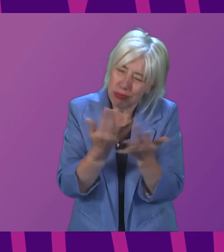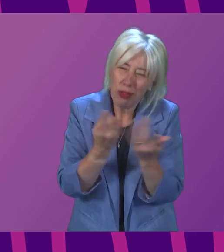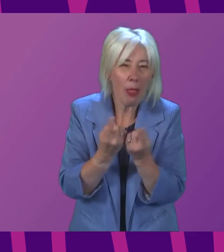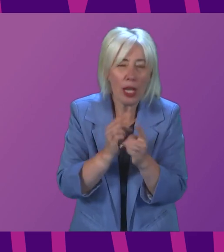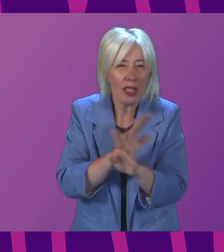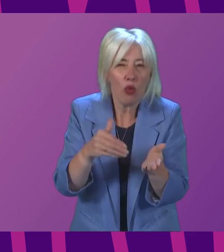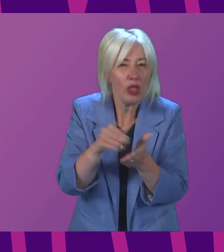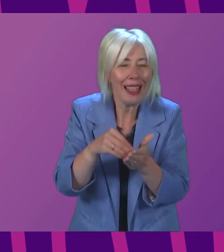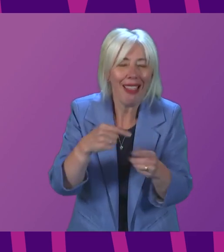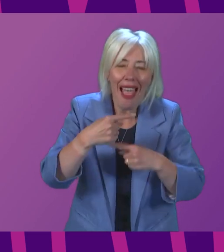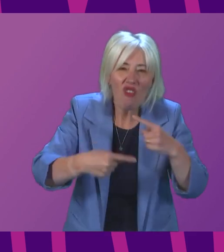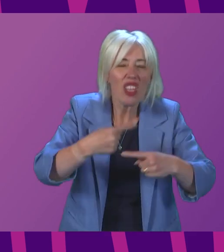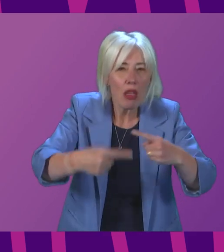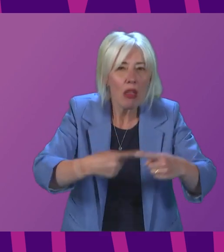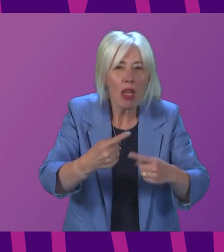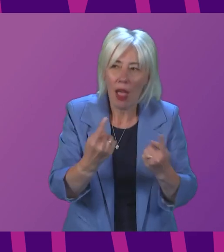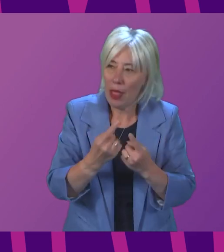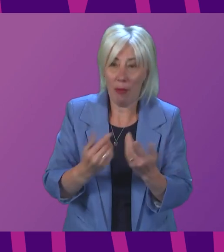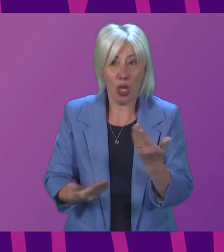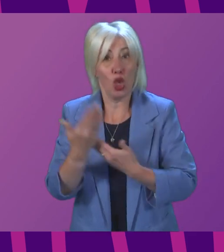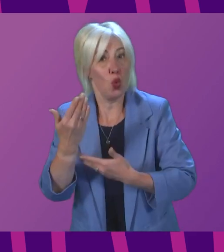every year—products that are often new and unused.